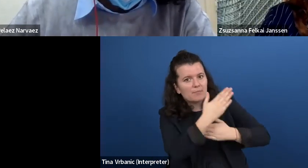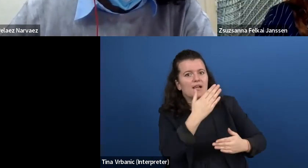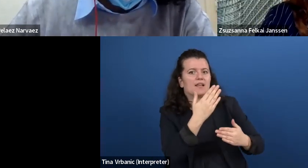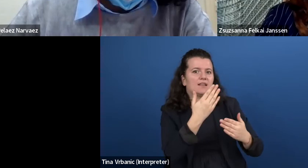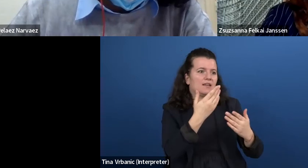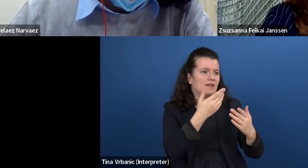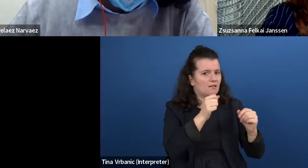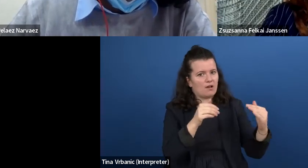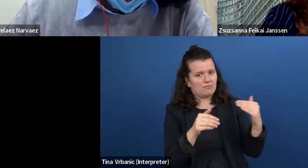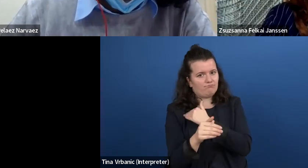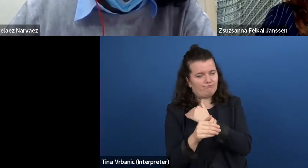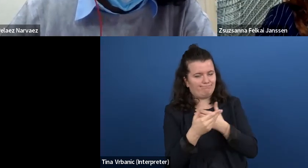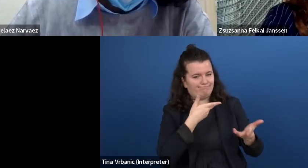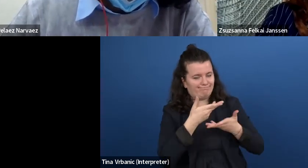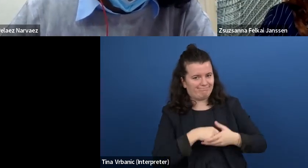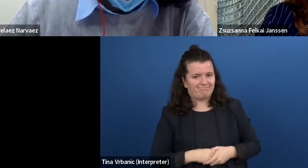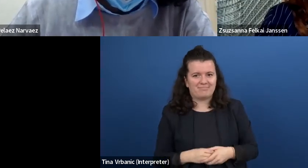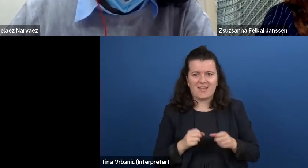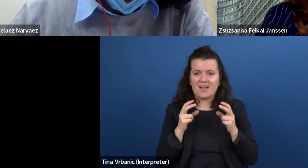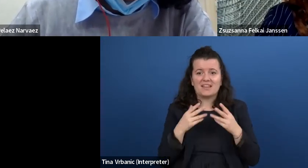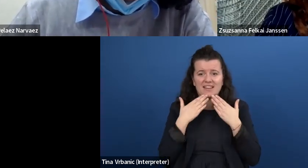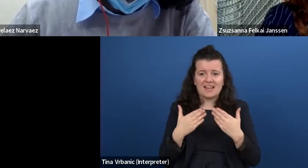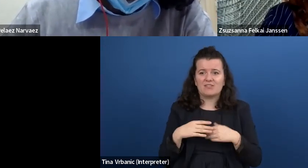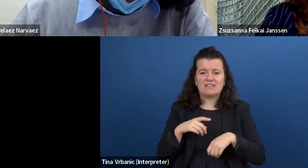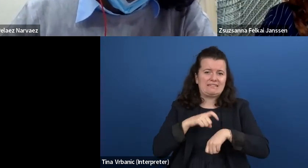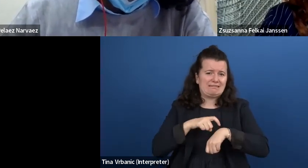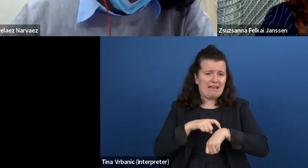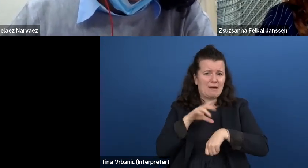I am grateful to anyone who have made this webinar possible.